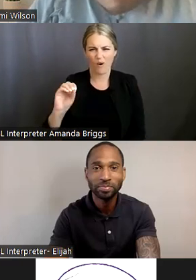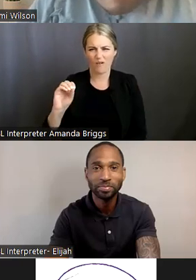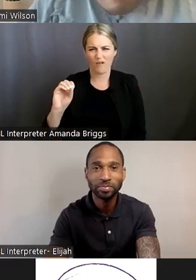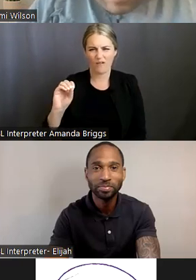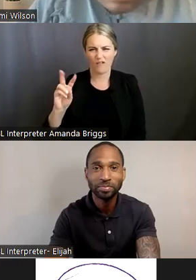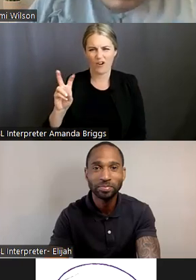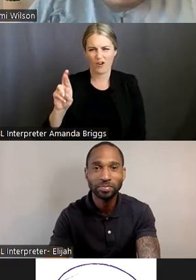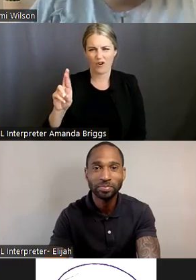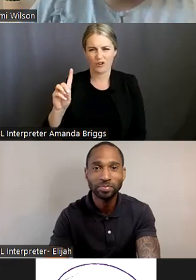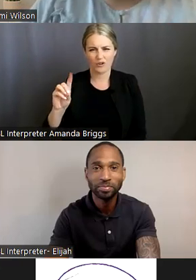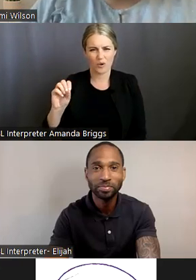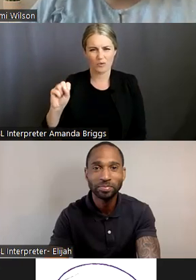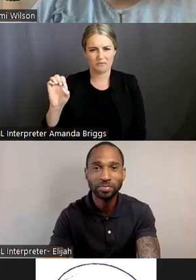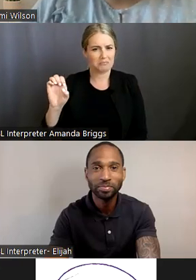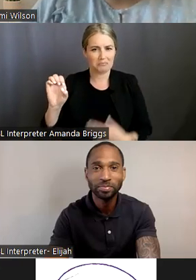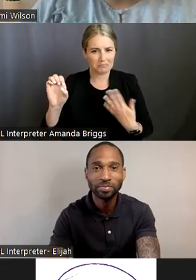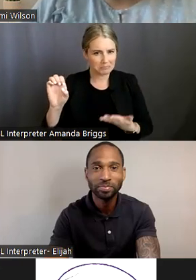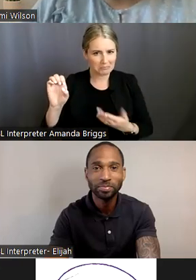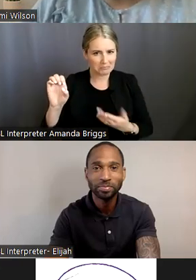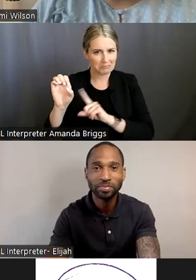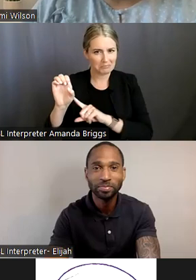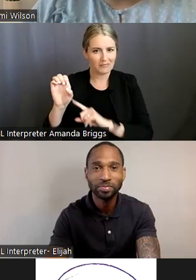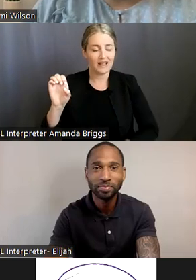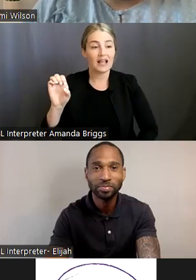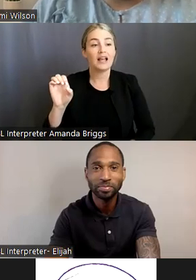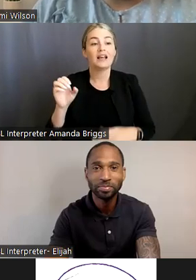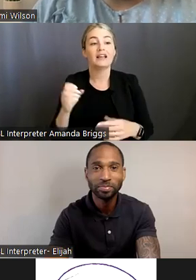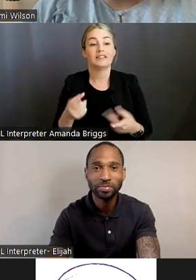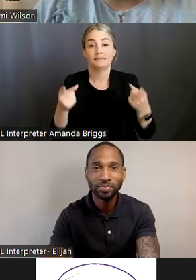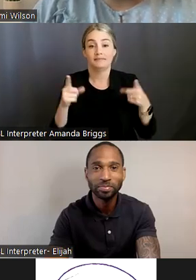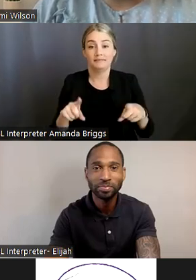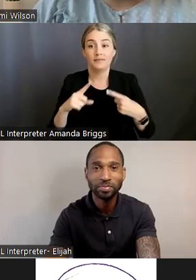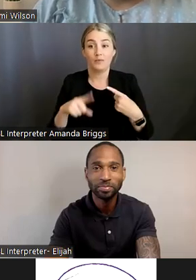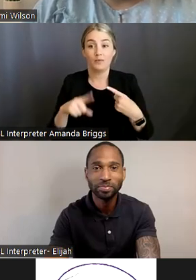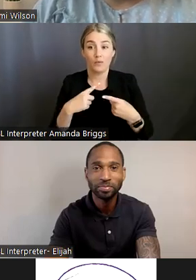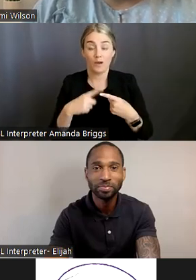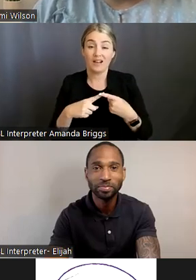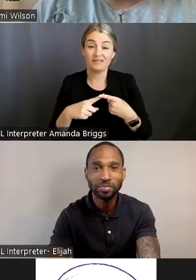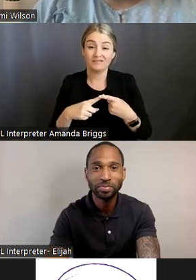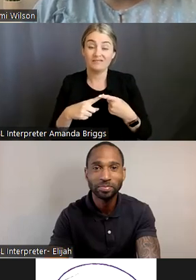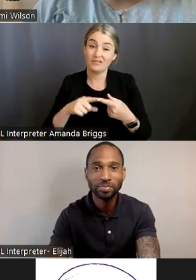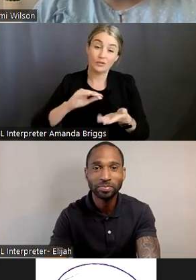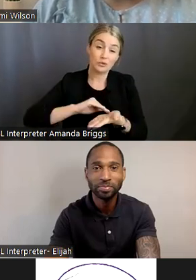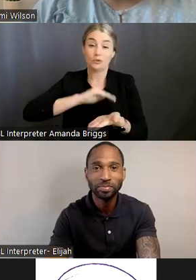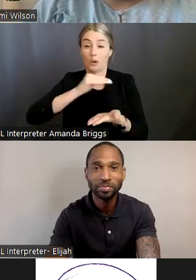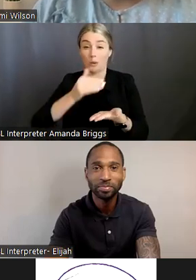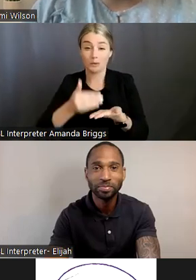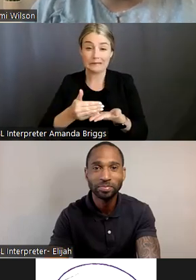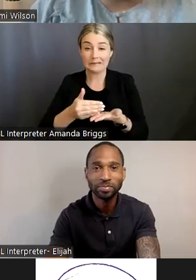So an overdose occurs when a relatively large dose overwhelms a person's body, resulting